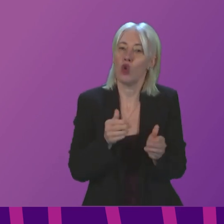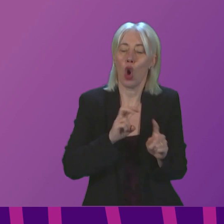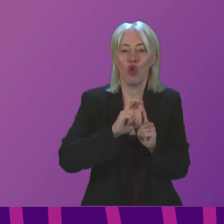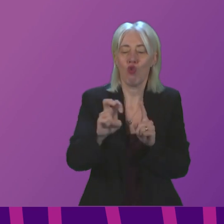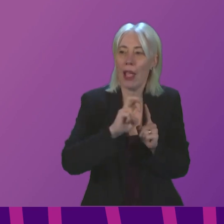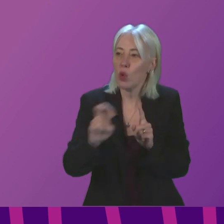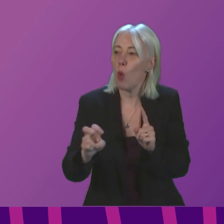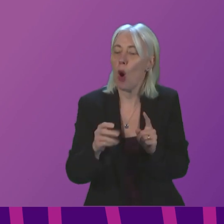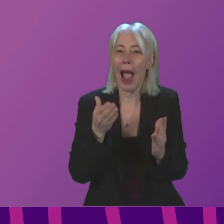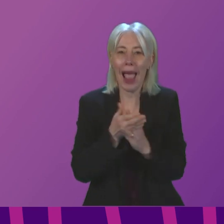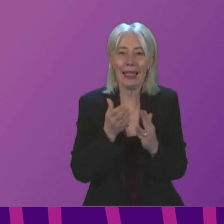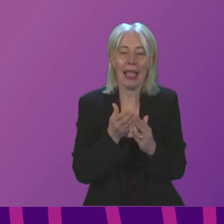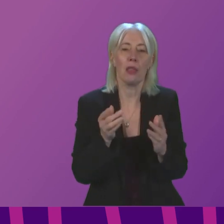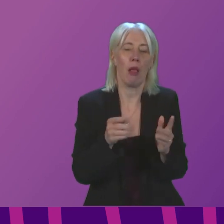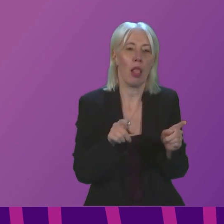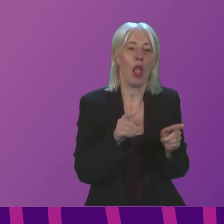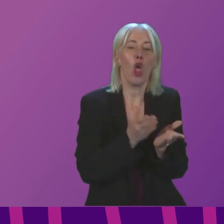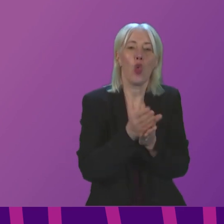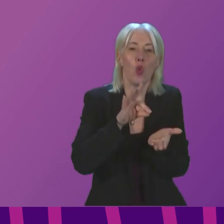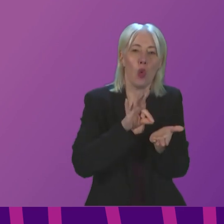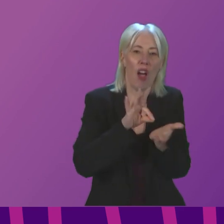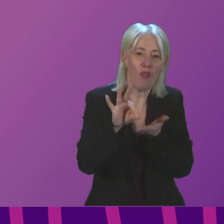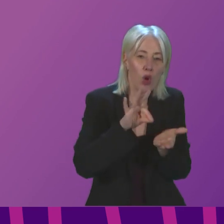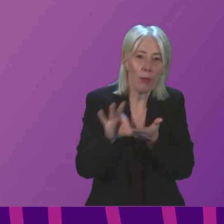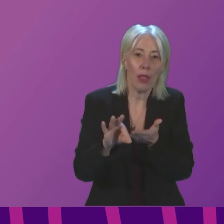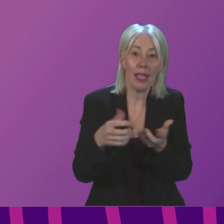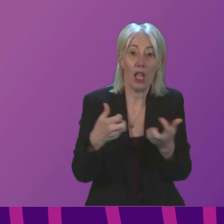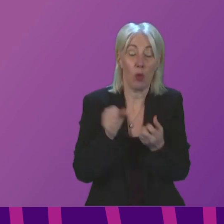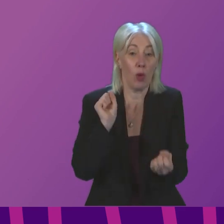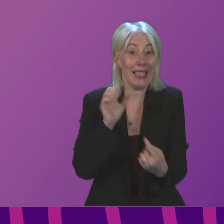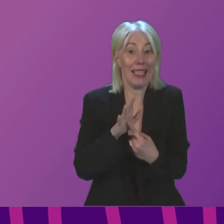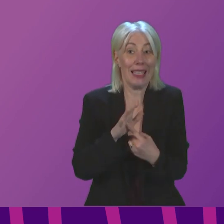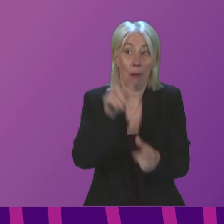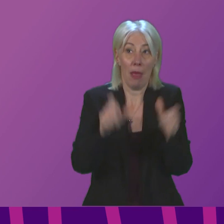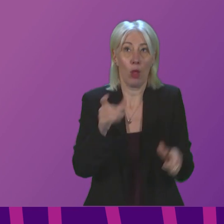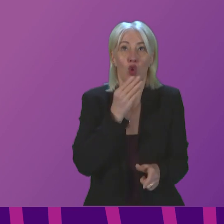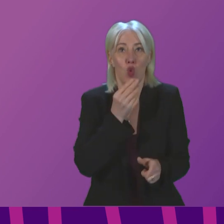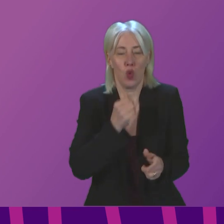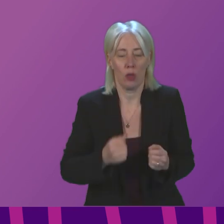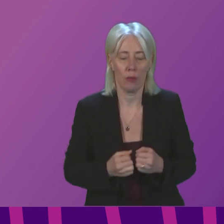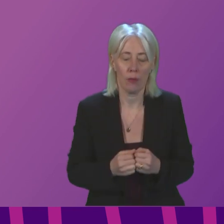of affordability and ease of use is a key priority for us.